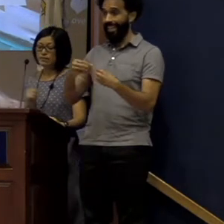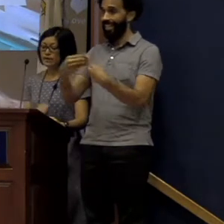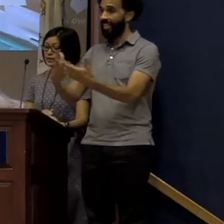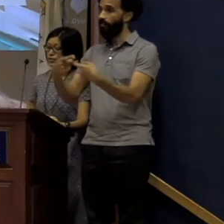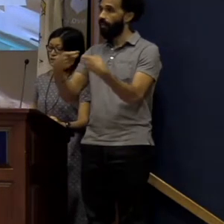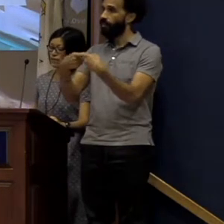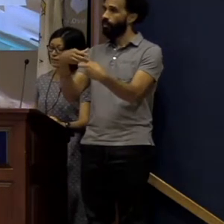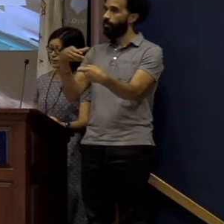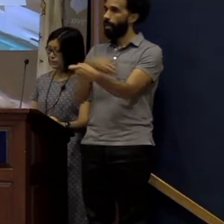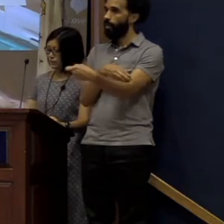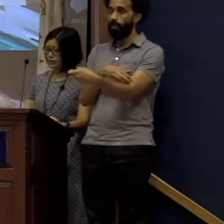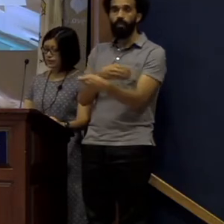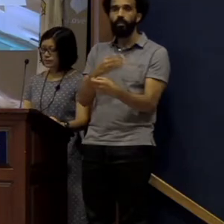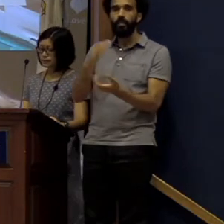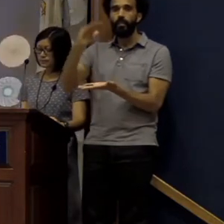financial and environmental cost.